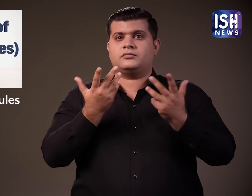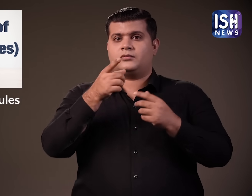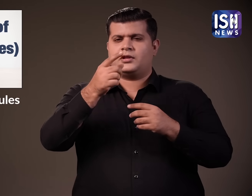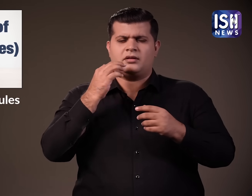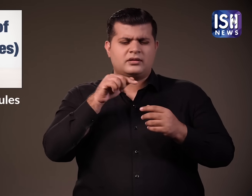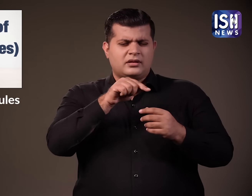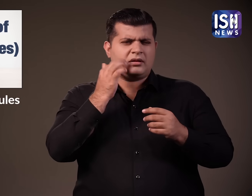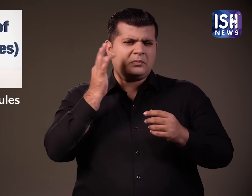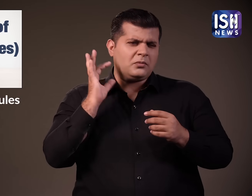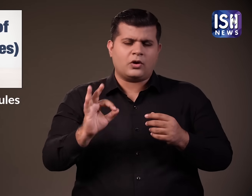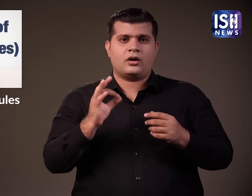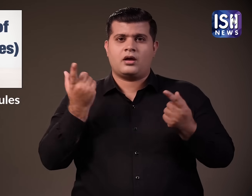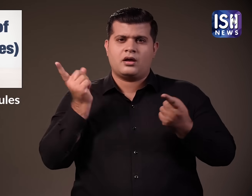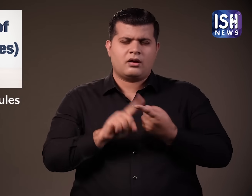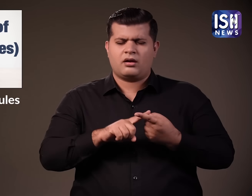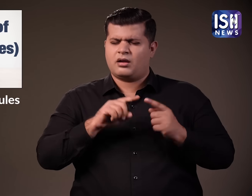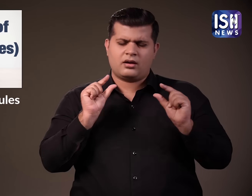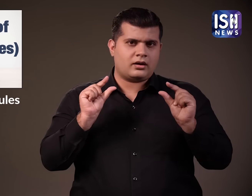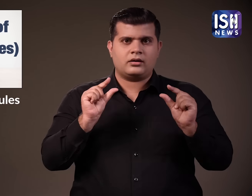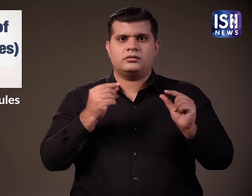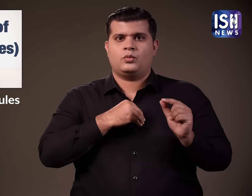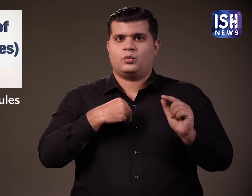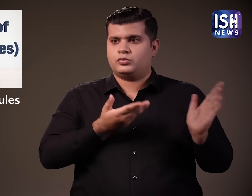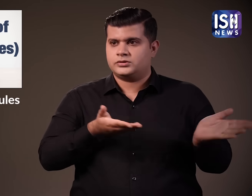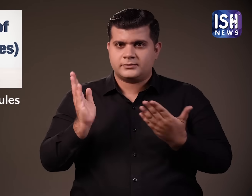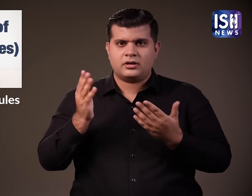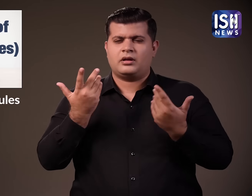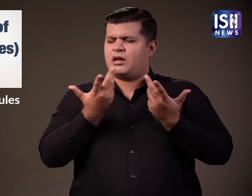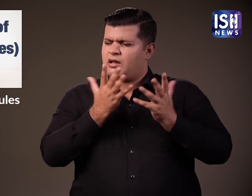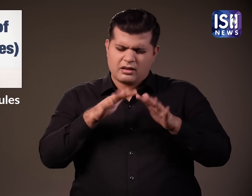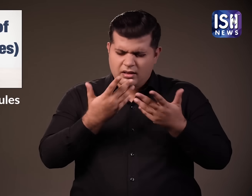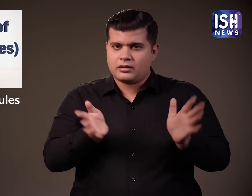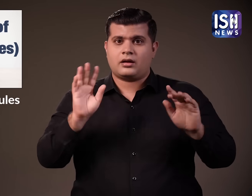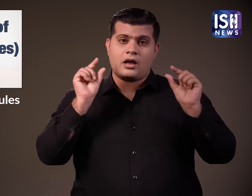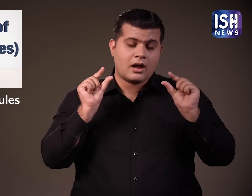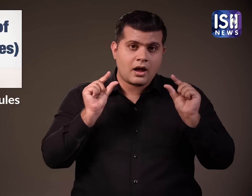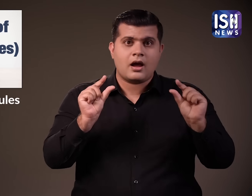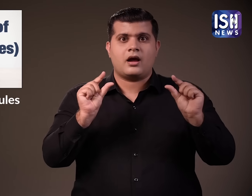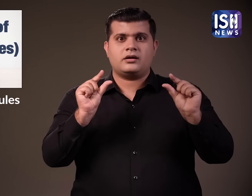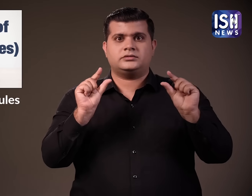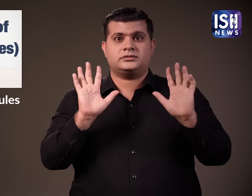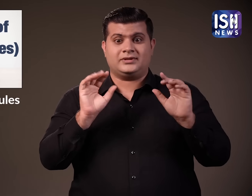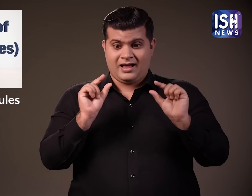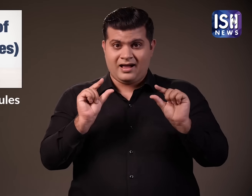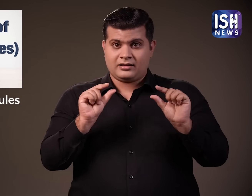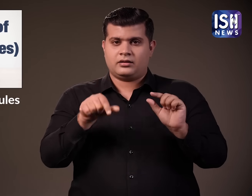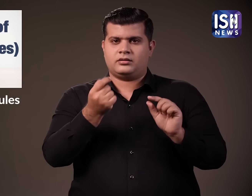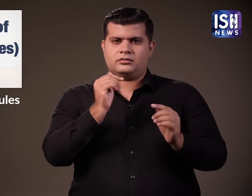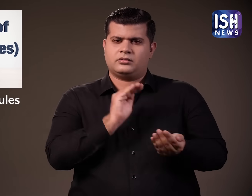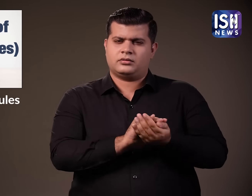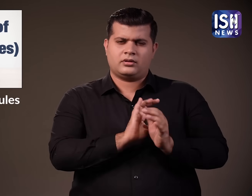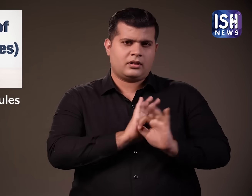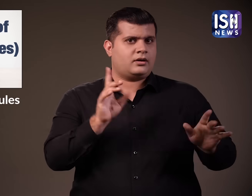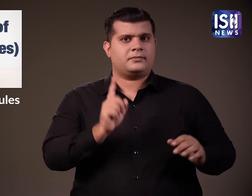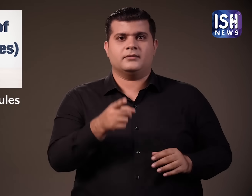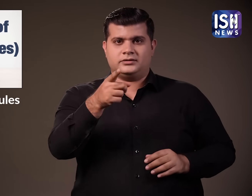Saving for emergencies is important, whether for hospital expenses or unforeseen situations.